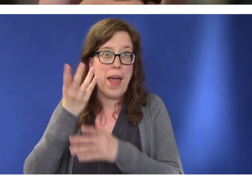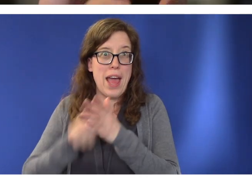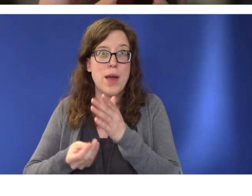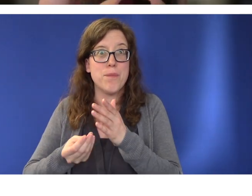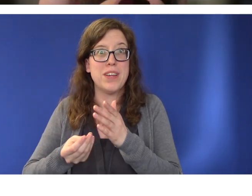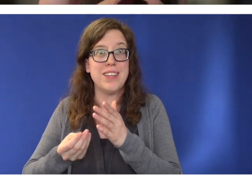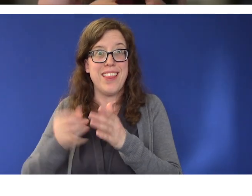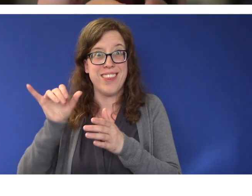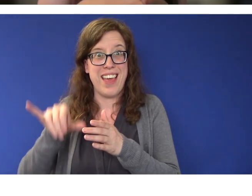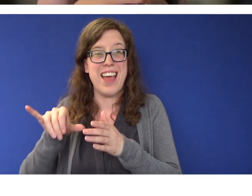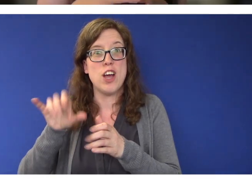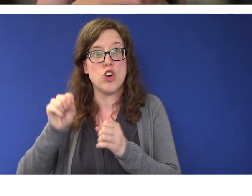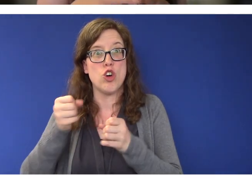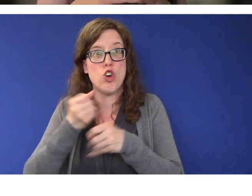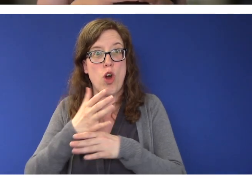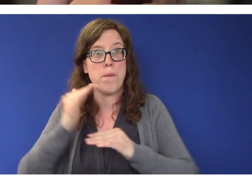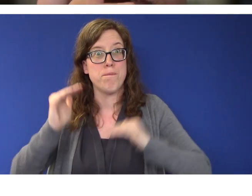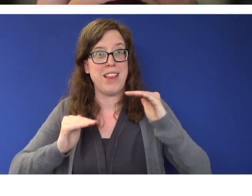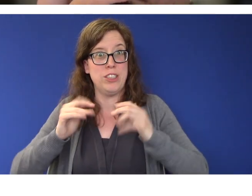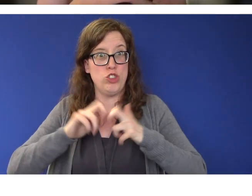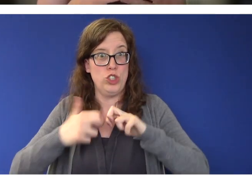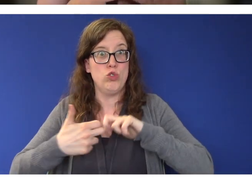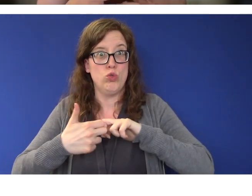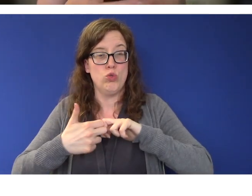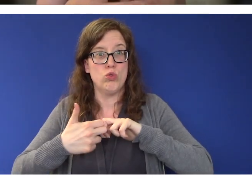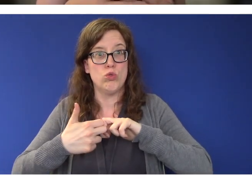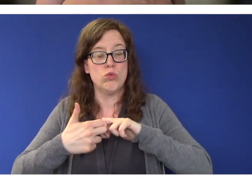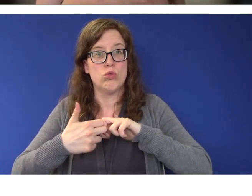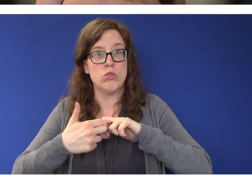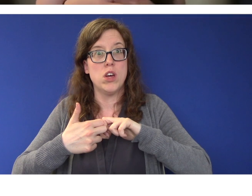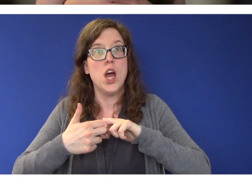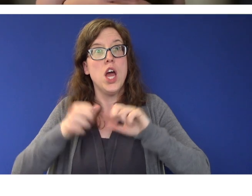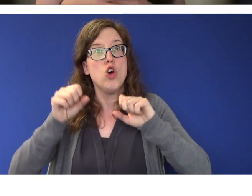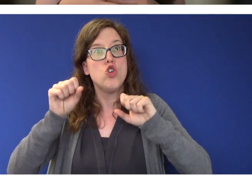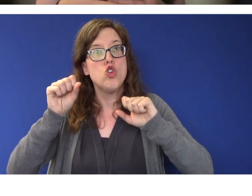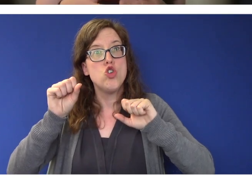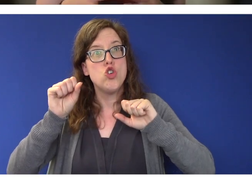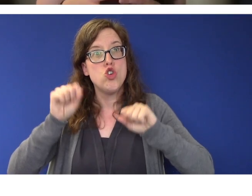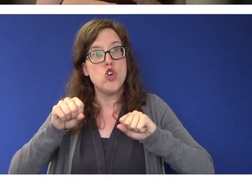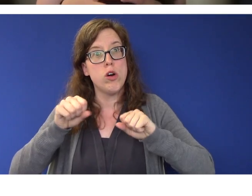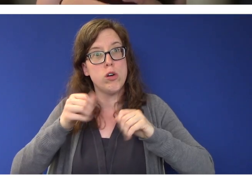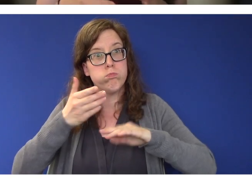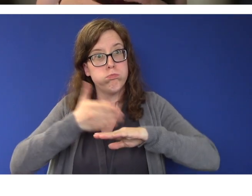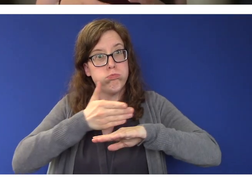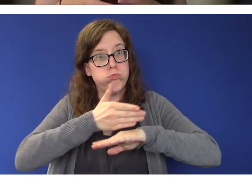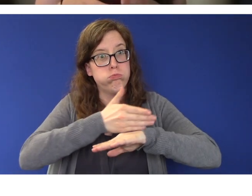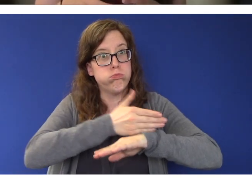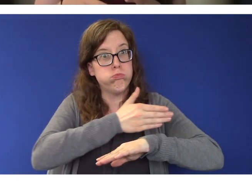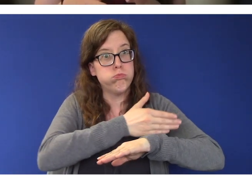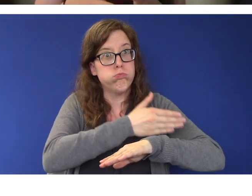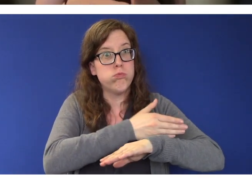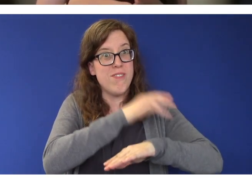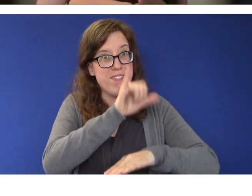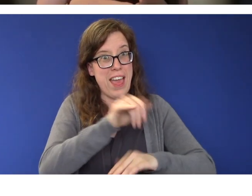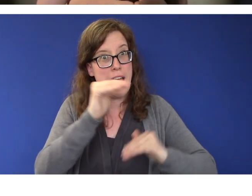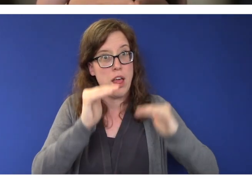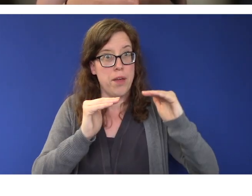with balance. These balance issues really can be overcome, but especially at a younger age